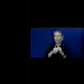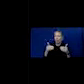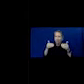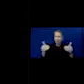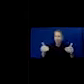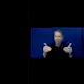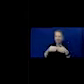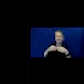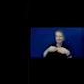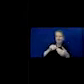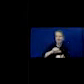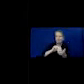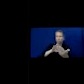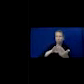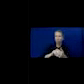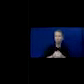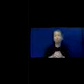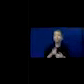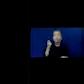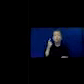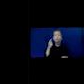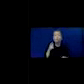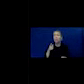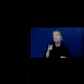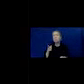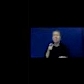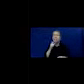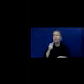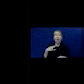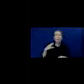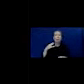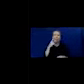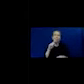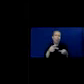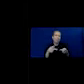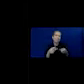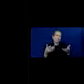the individuals not applying for open positions that are already existing in the market, and